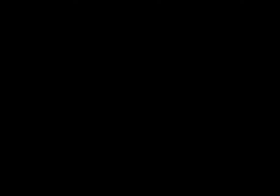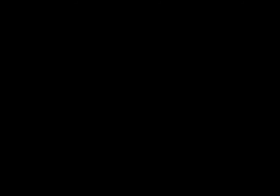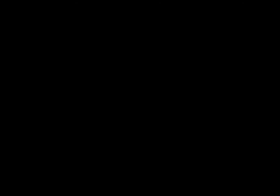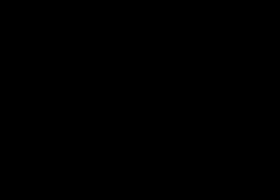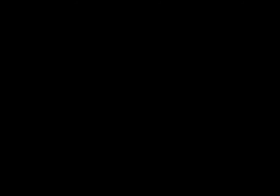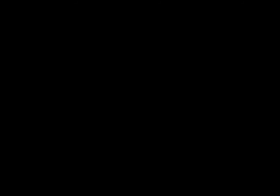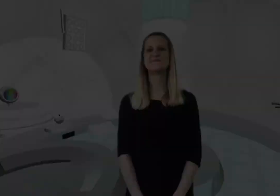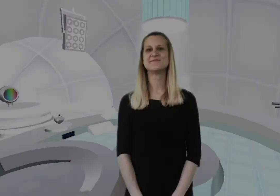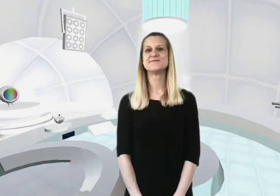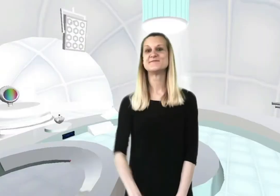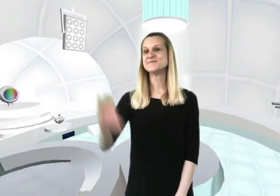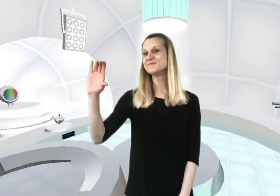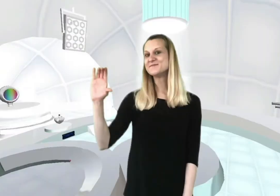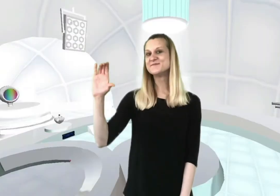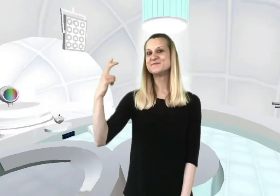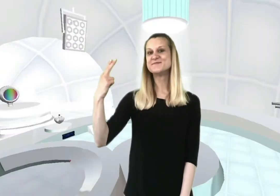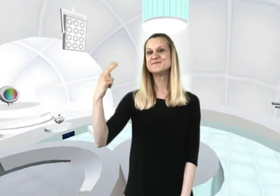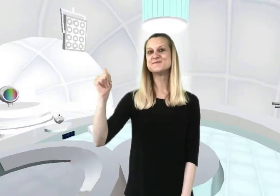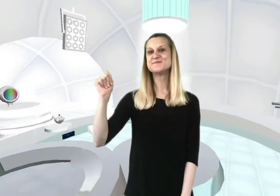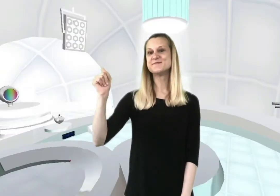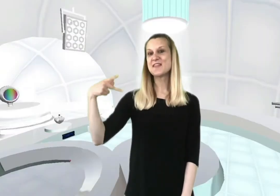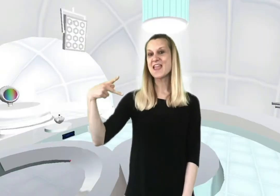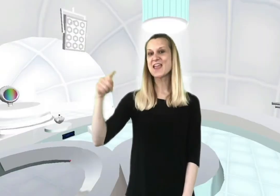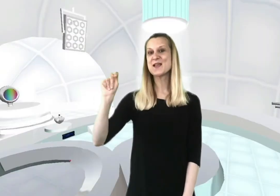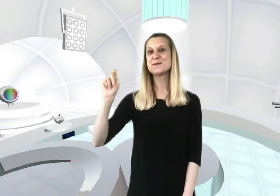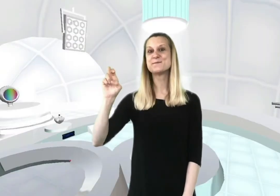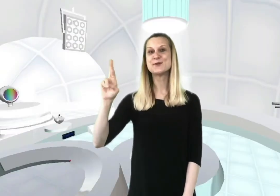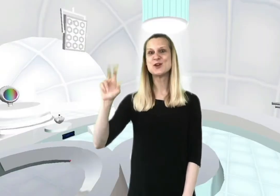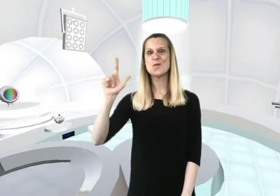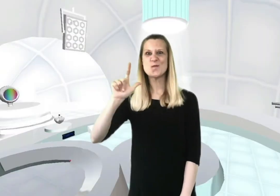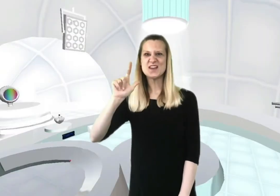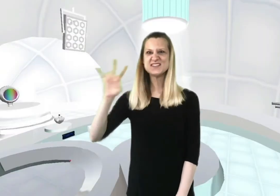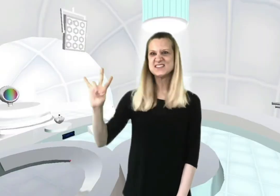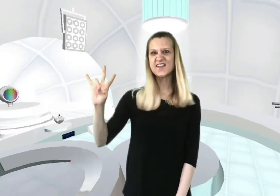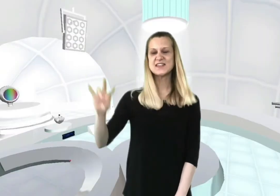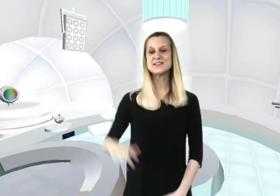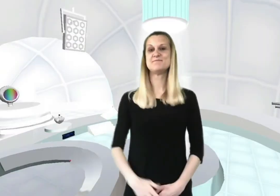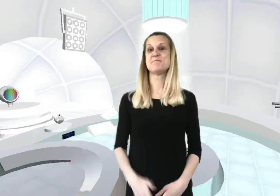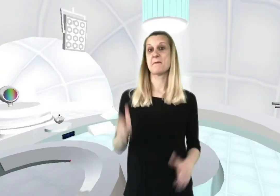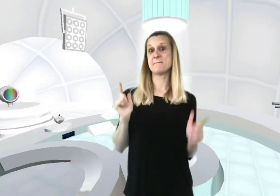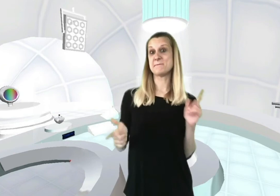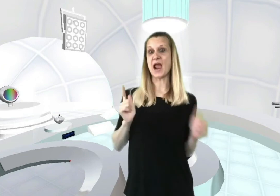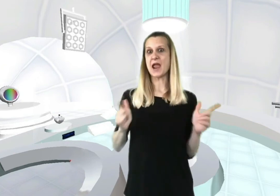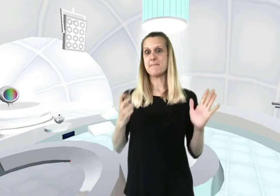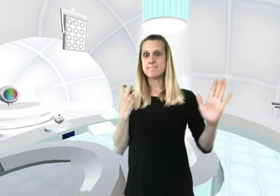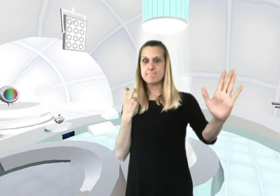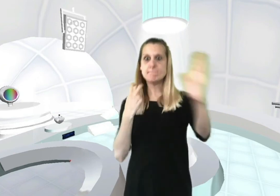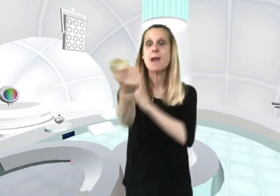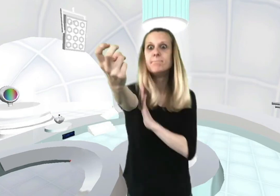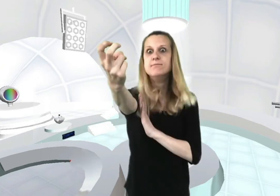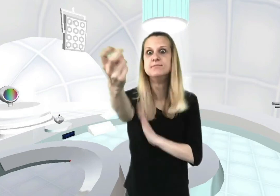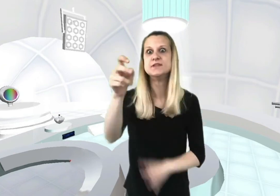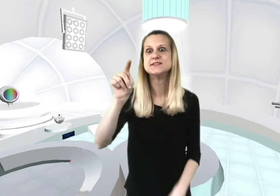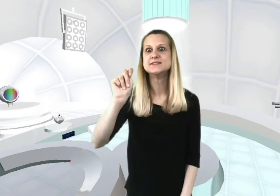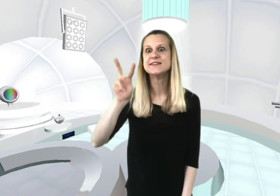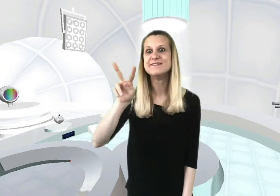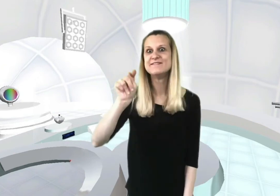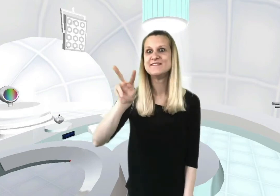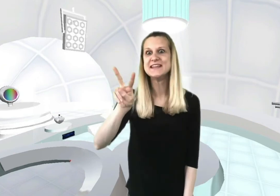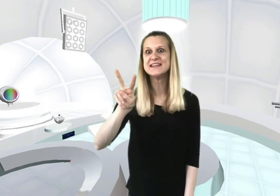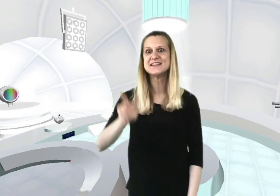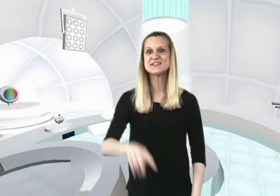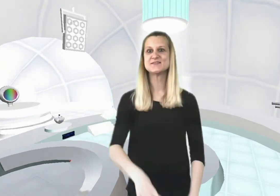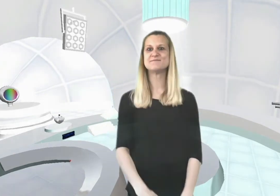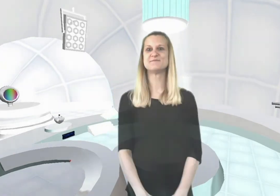Chapter 27- "Mike Teavee is Sent by Television"